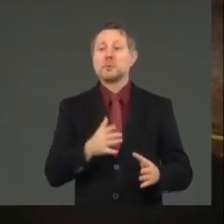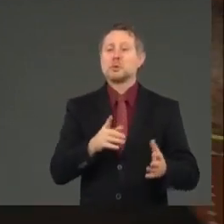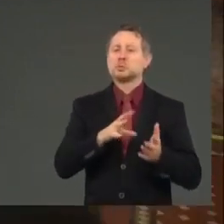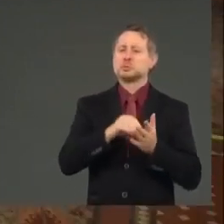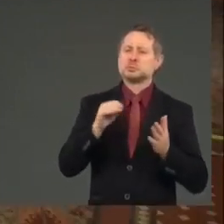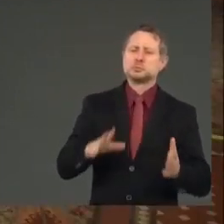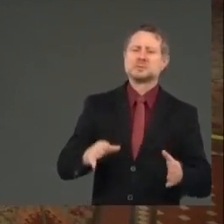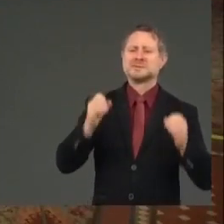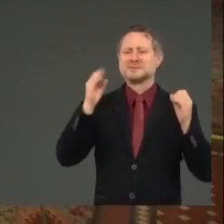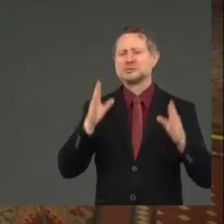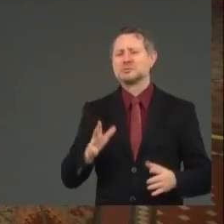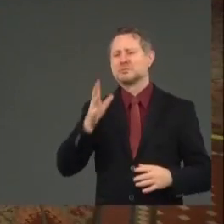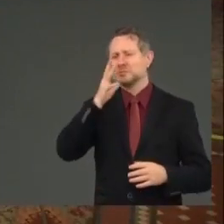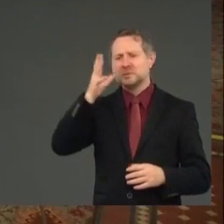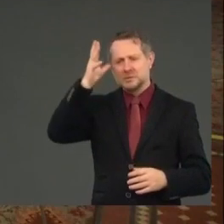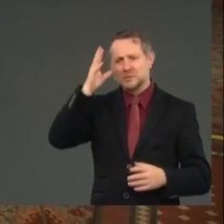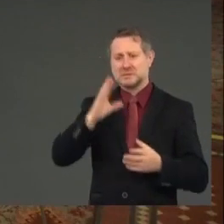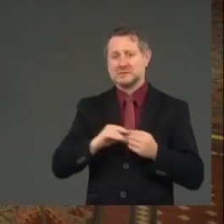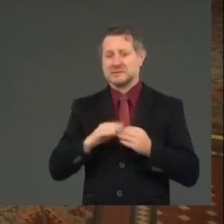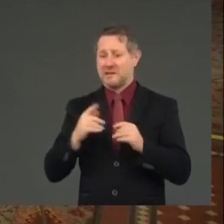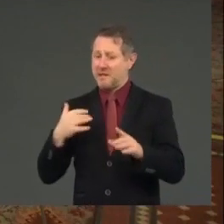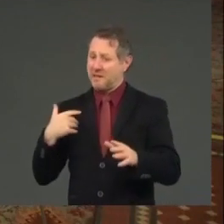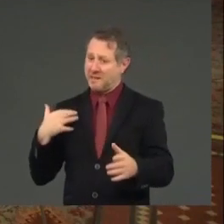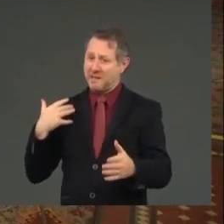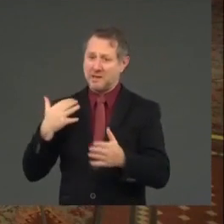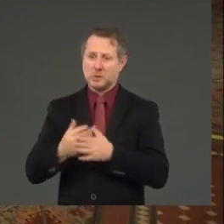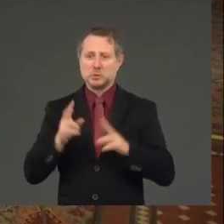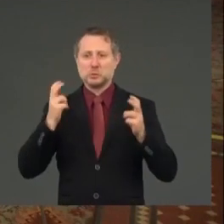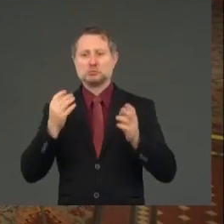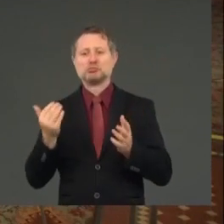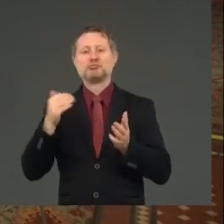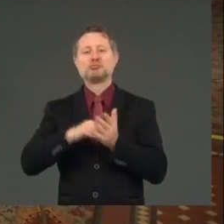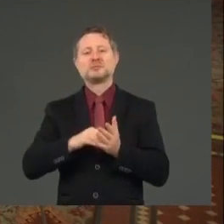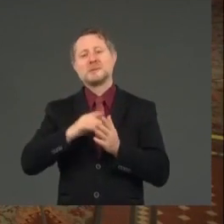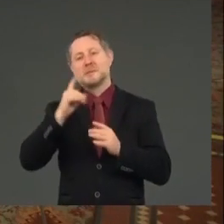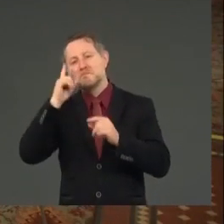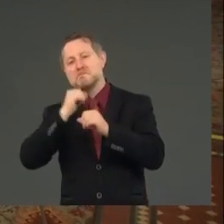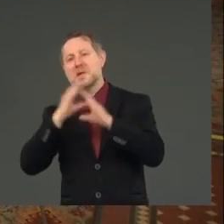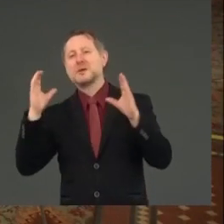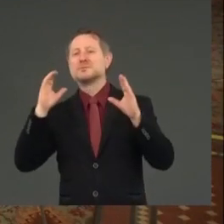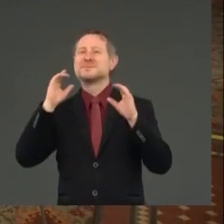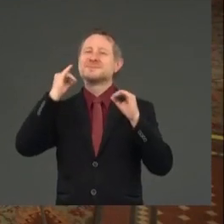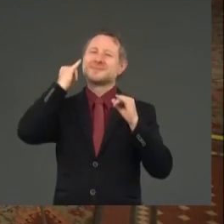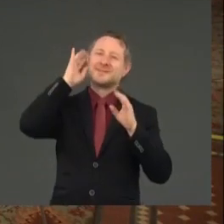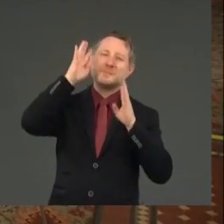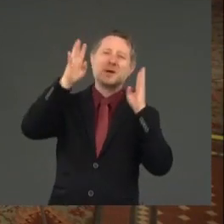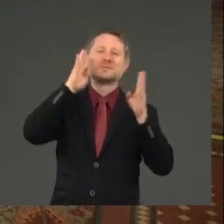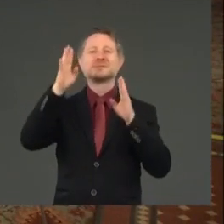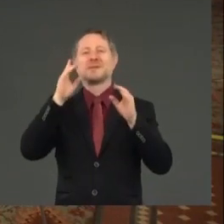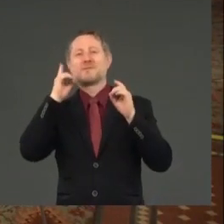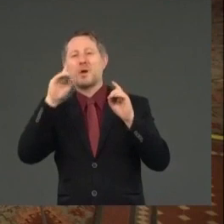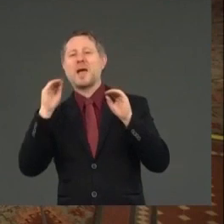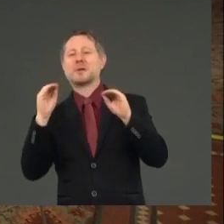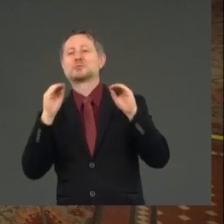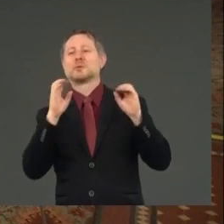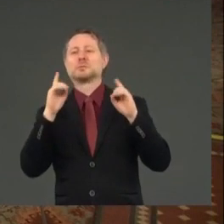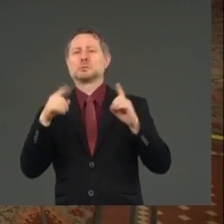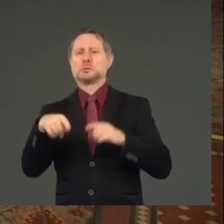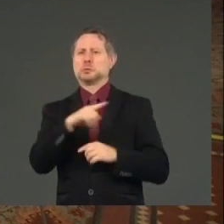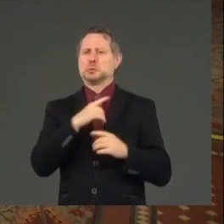NEW YORK TIMES." WHO HASN'T ASKED A QUESTION? Reporter: TEACHERS AND